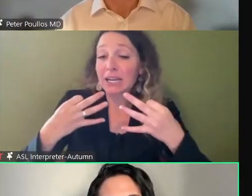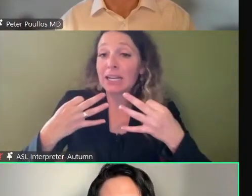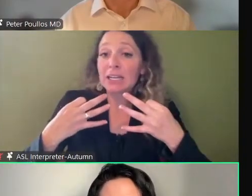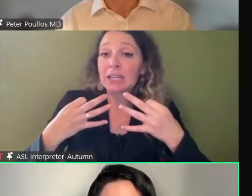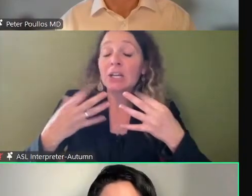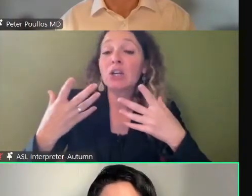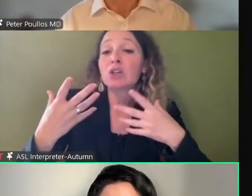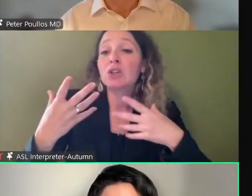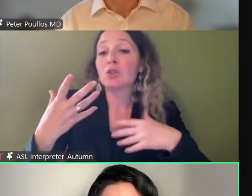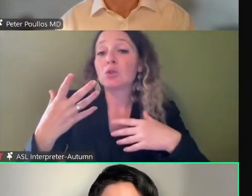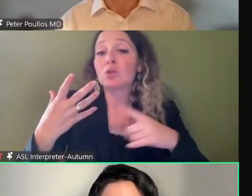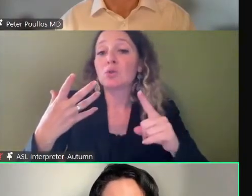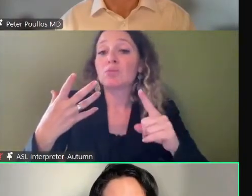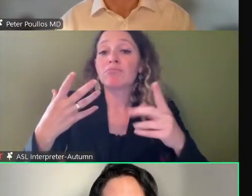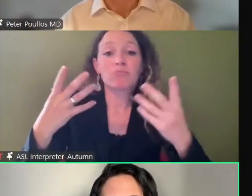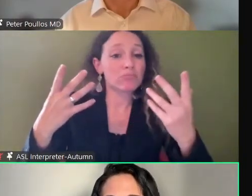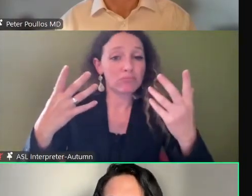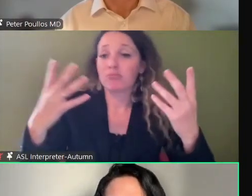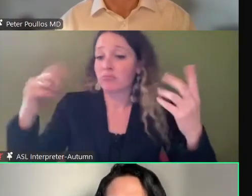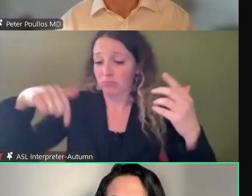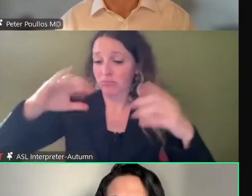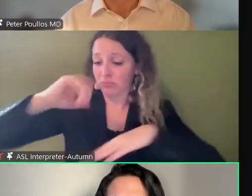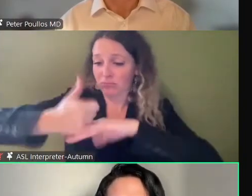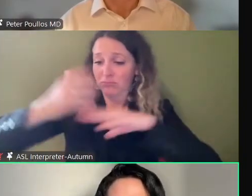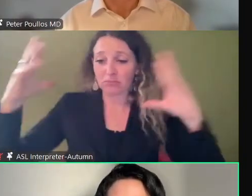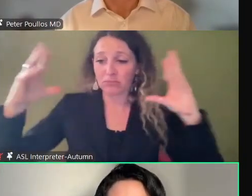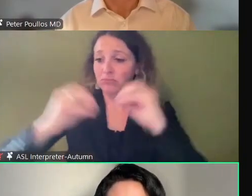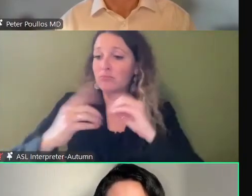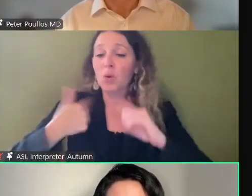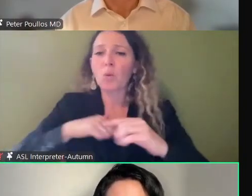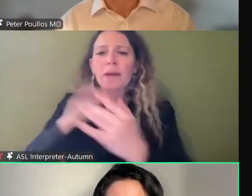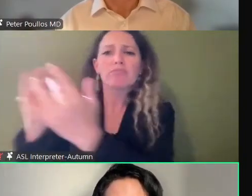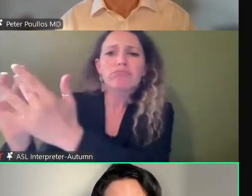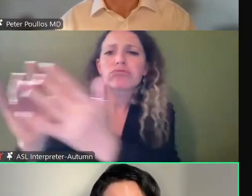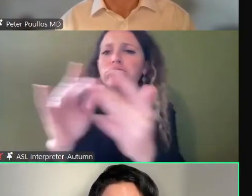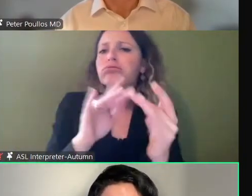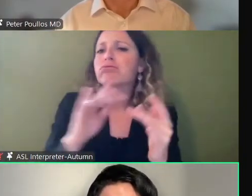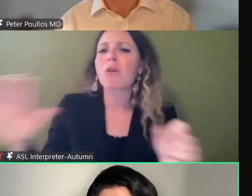reach out through the community, and everyone that we spoke to really answered the calls.